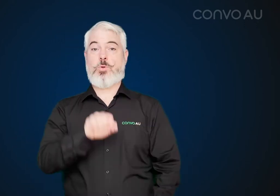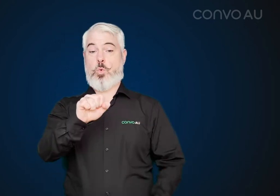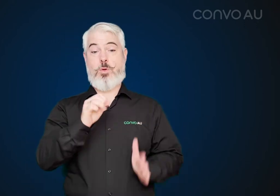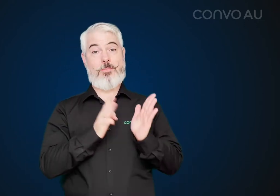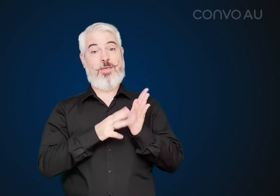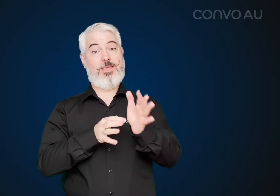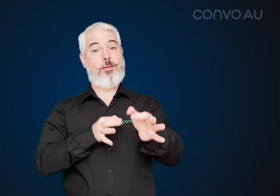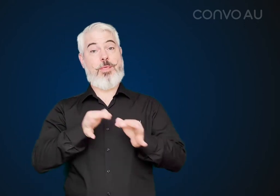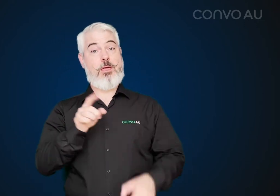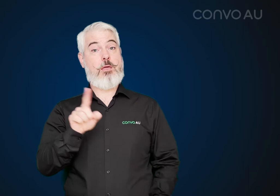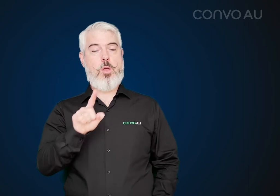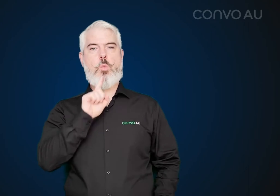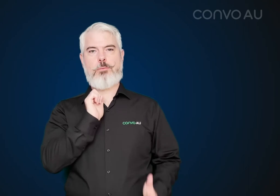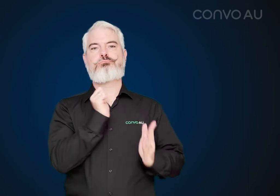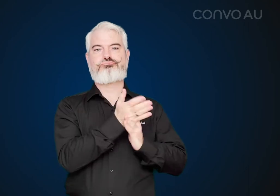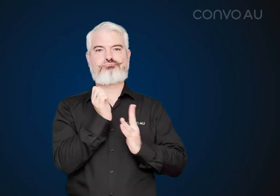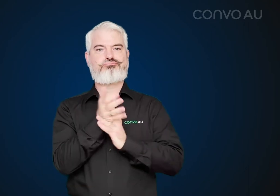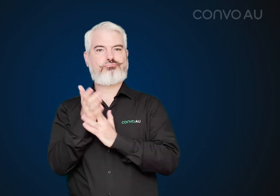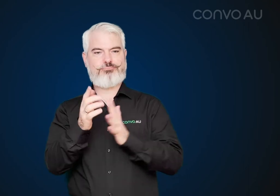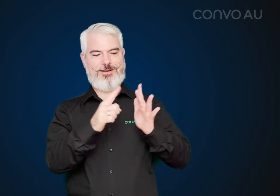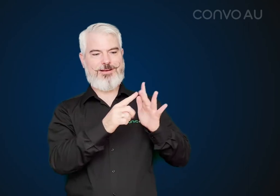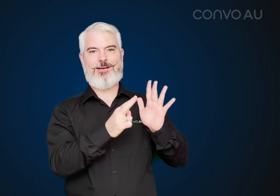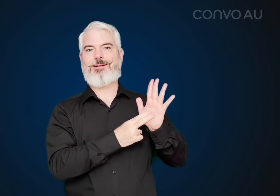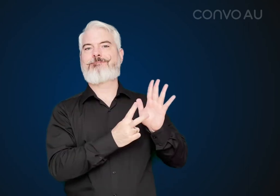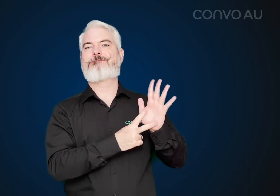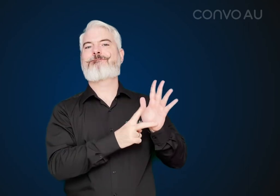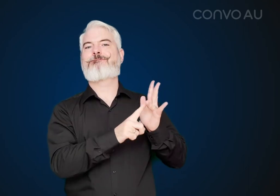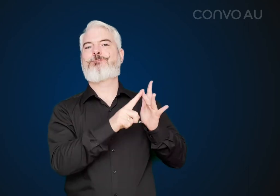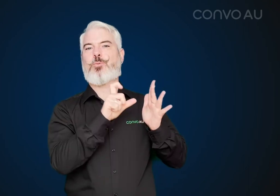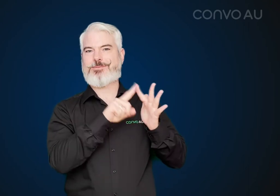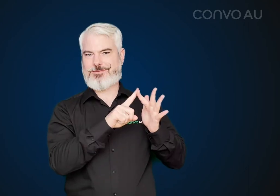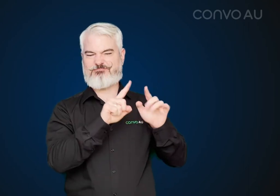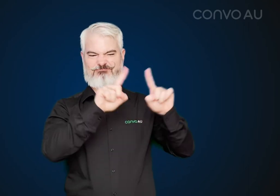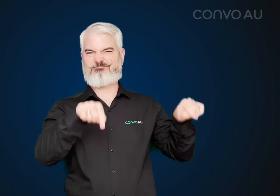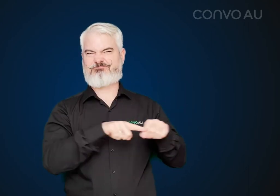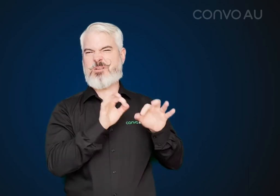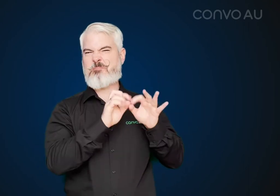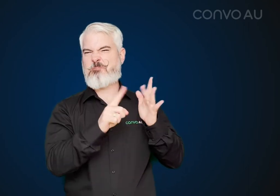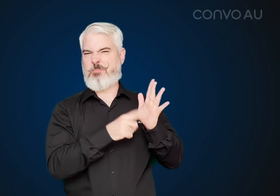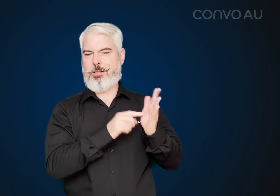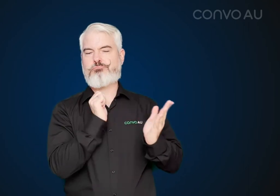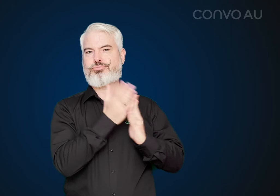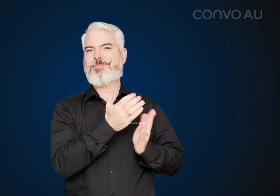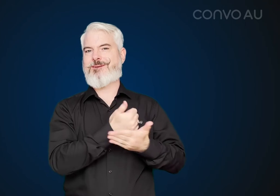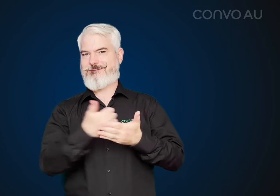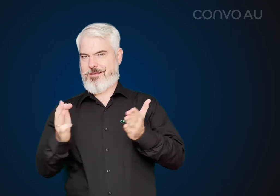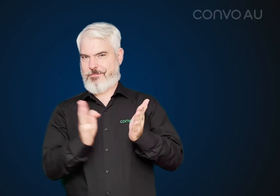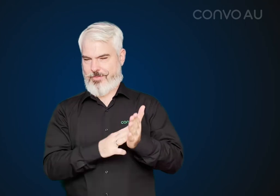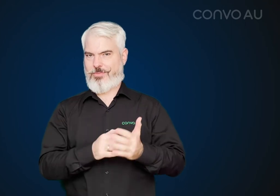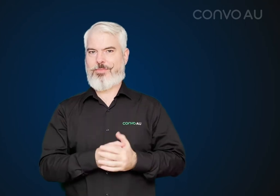You will receive invoices each month for your Convo Australia plan.